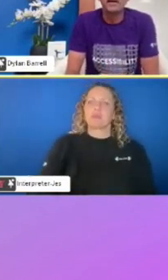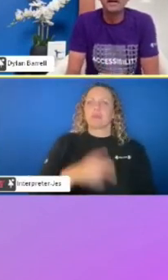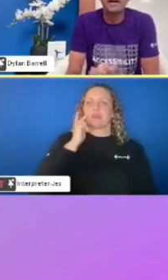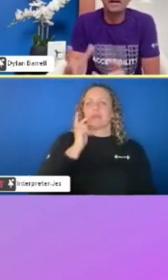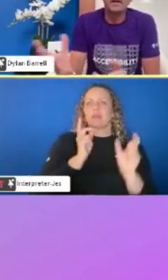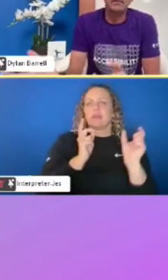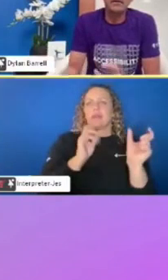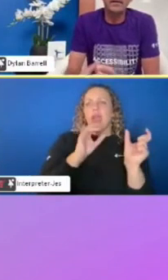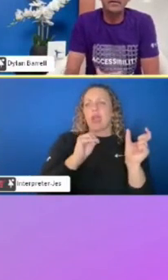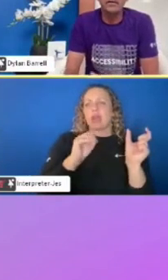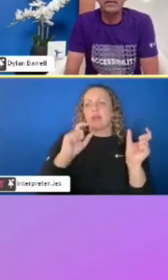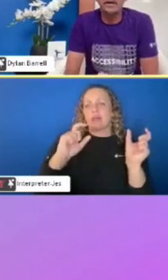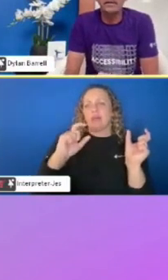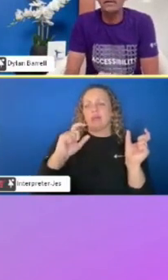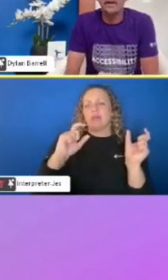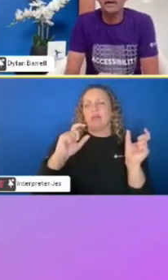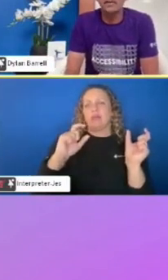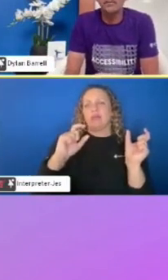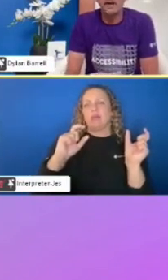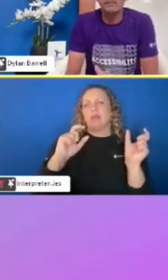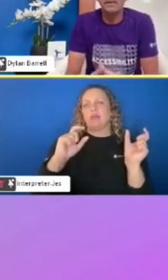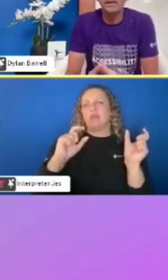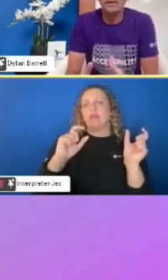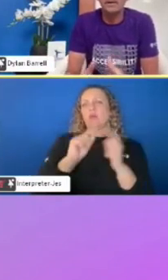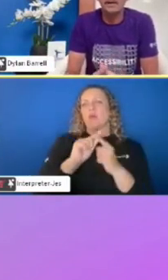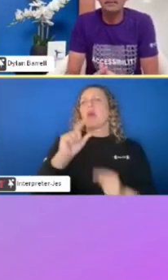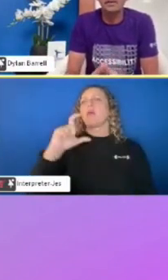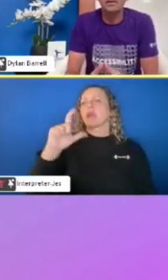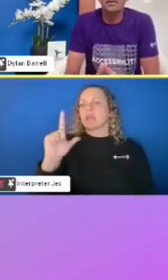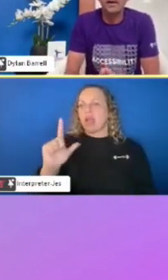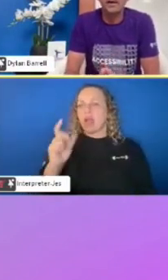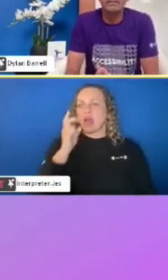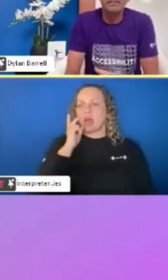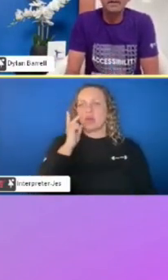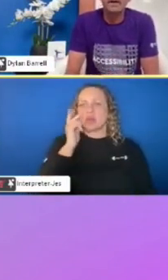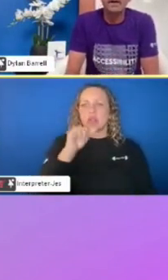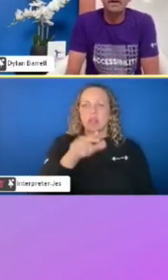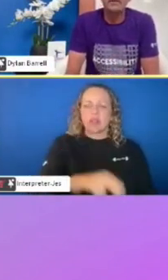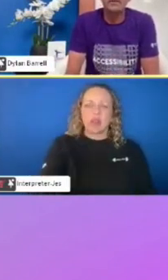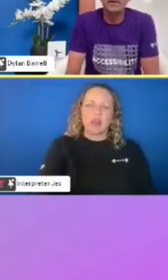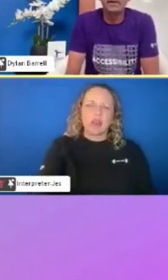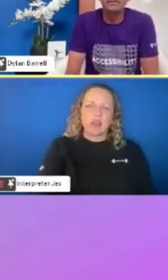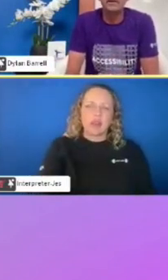In our configuration on the right hand side, we've mapped that list element to UL HTML element